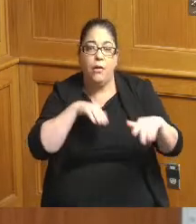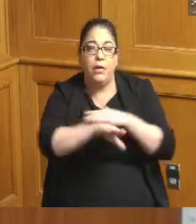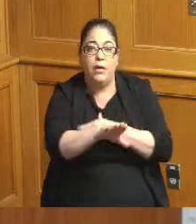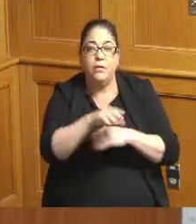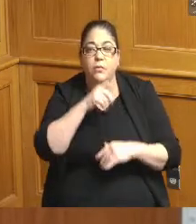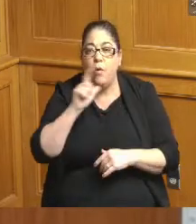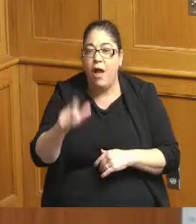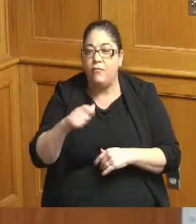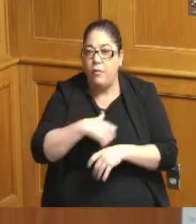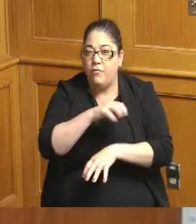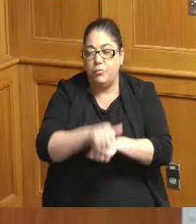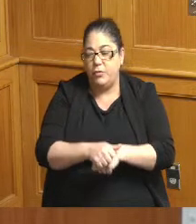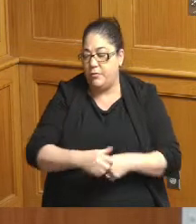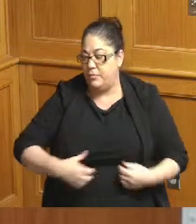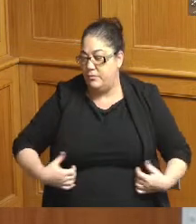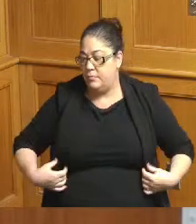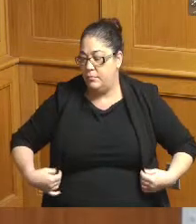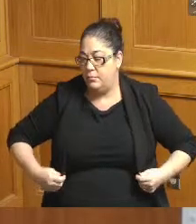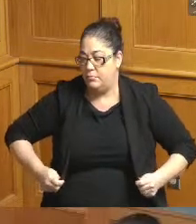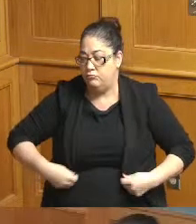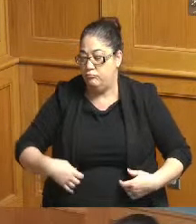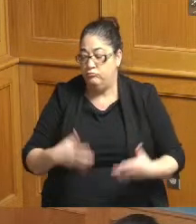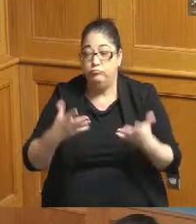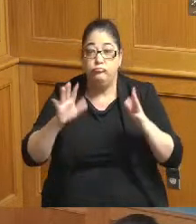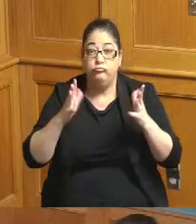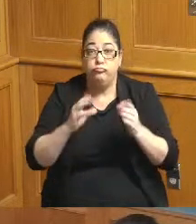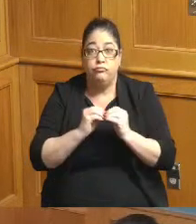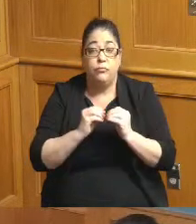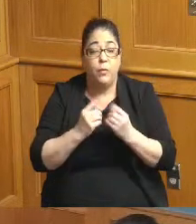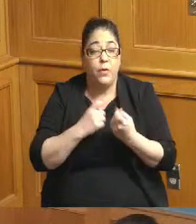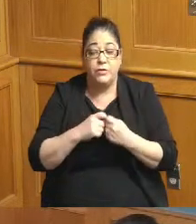thank you so much I don't have any other comments or questions Vice President Reece